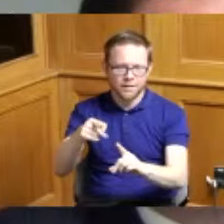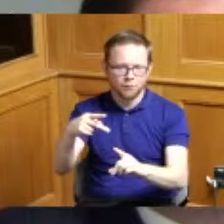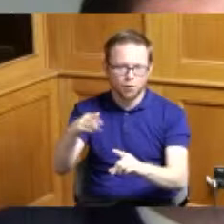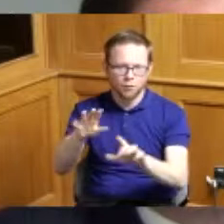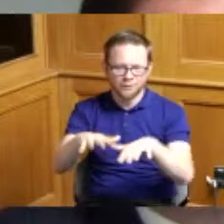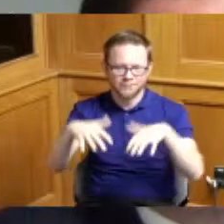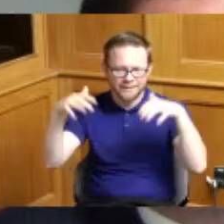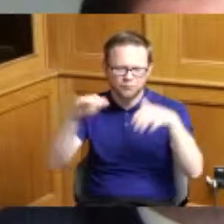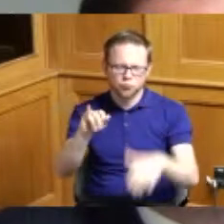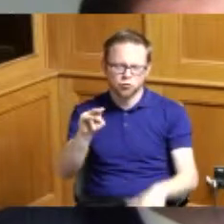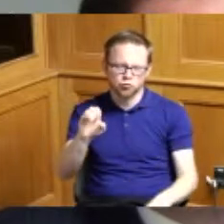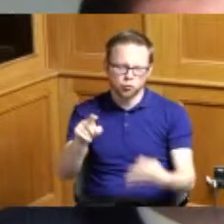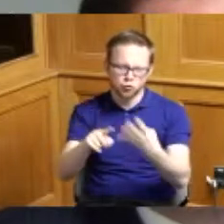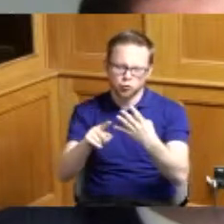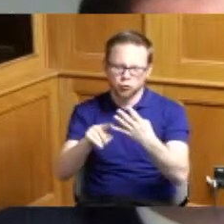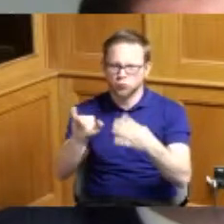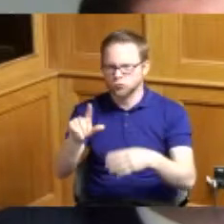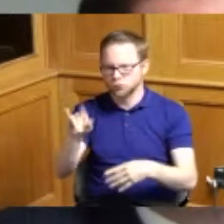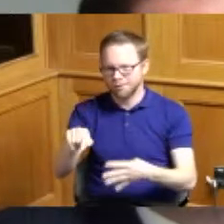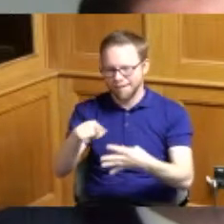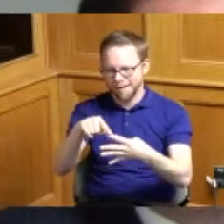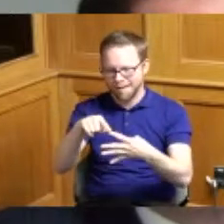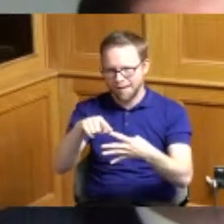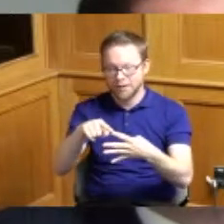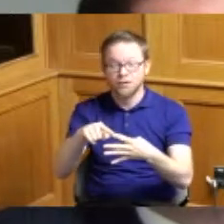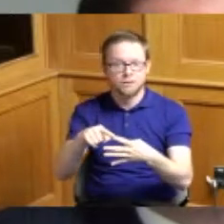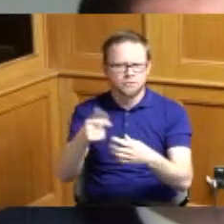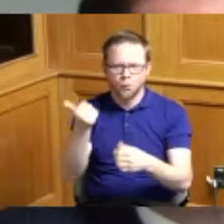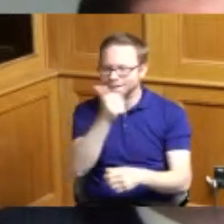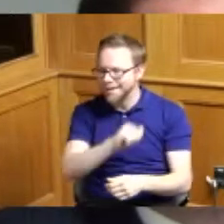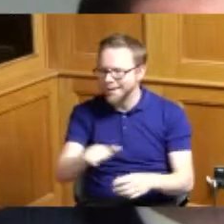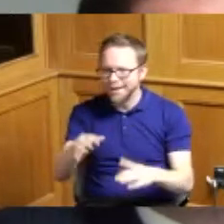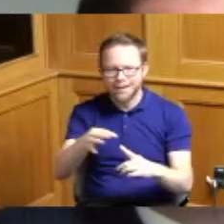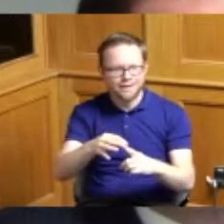so that that is I think all special events within that time frame we're going to have to continue to